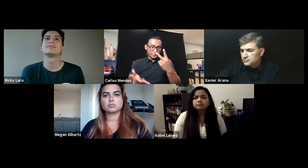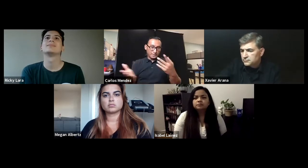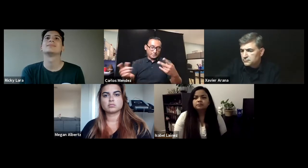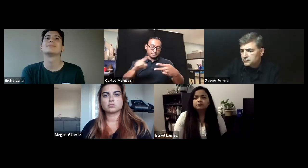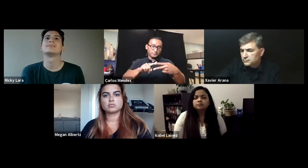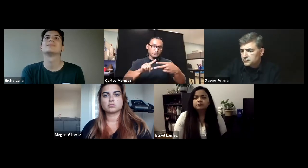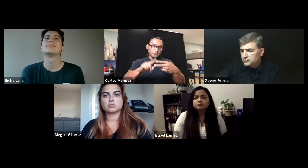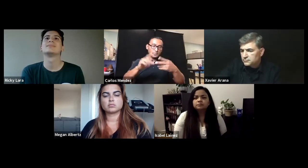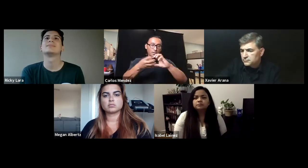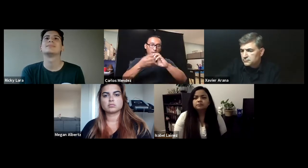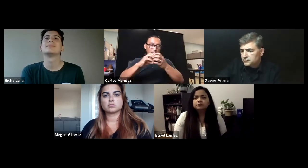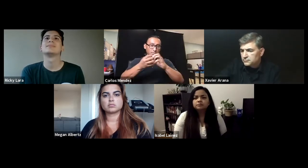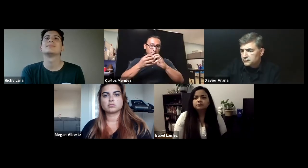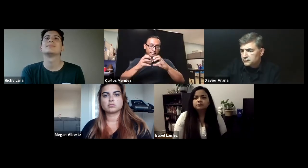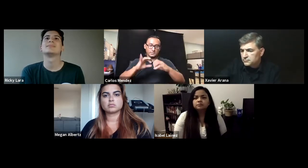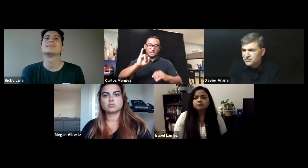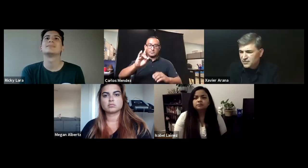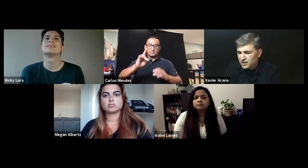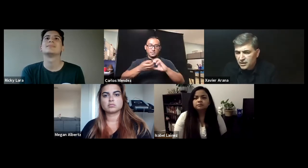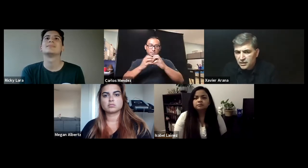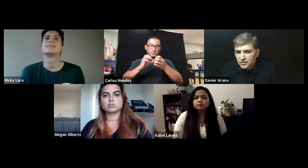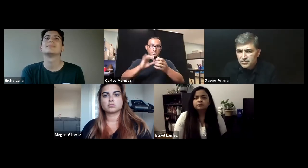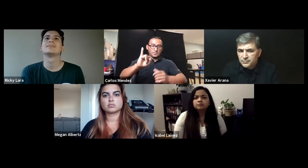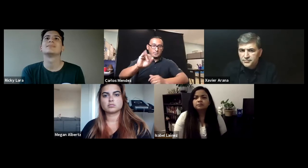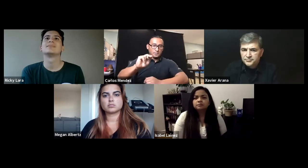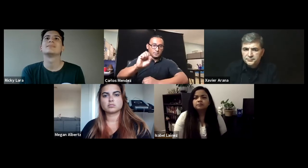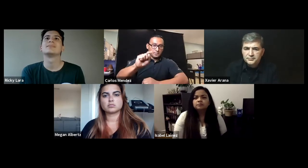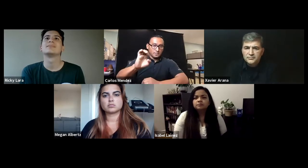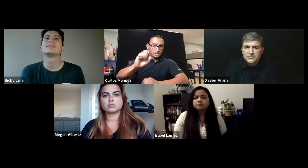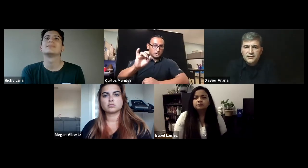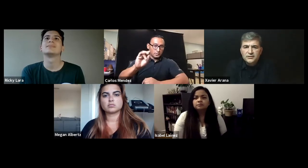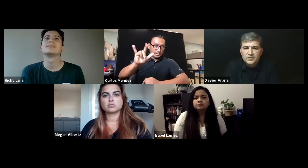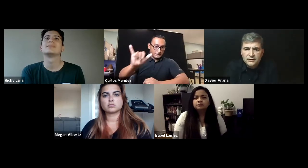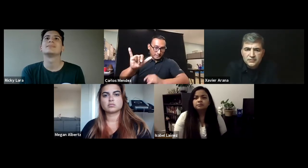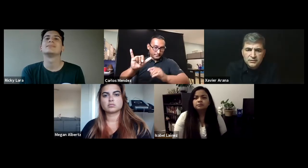I wish I knew two things. One: Intersectionality,